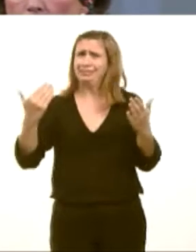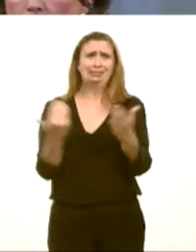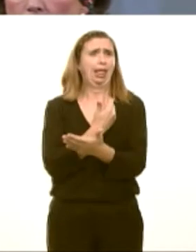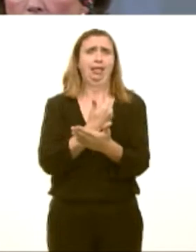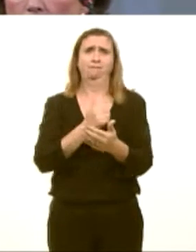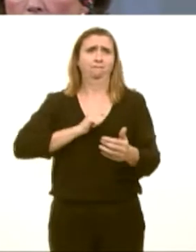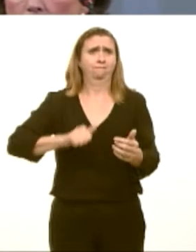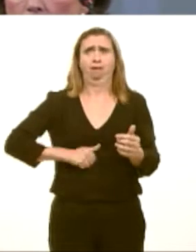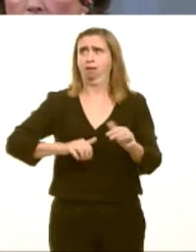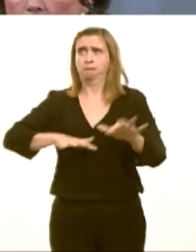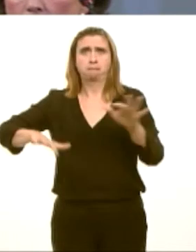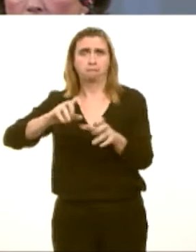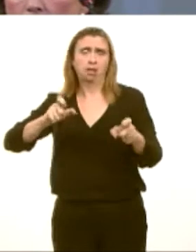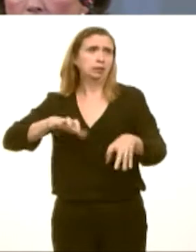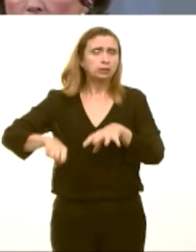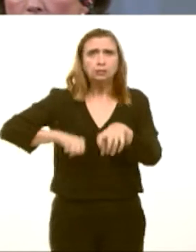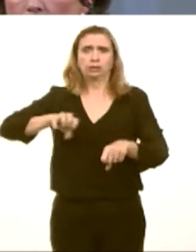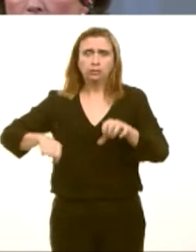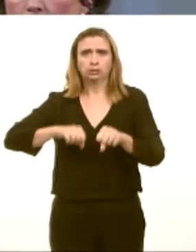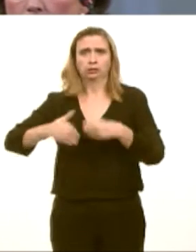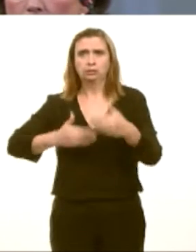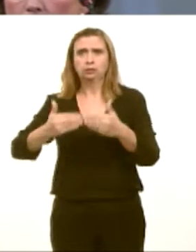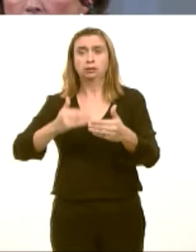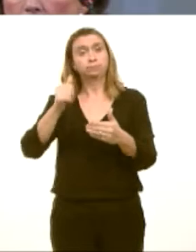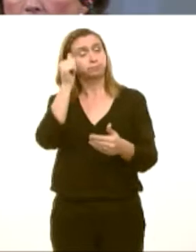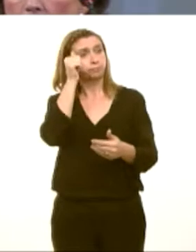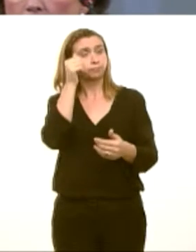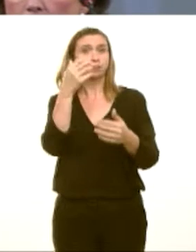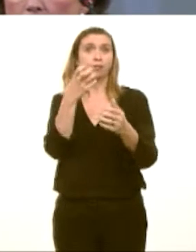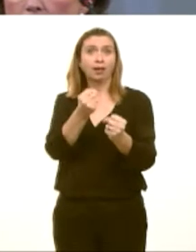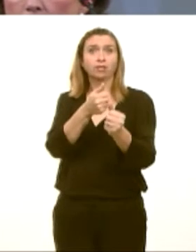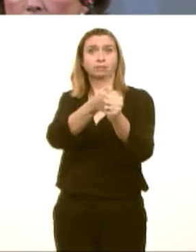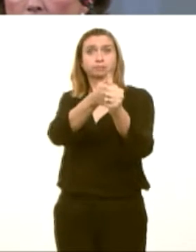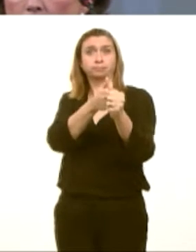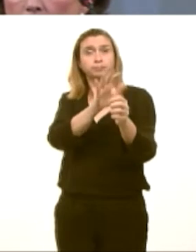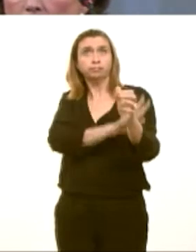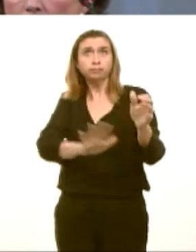You have the ability to get support payments into agricultural businesses the length and breadth of Wales.